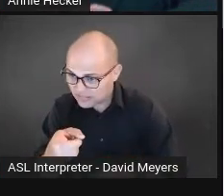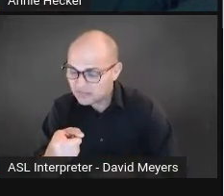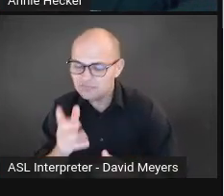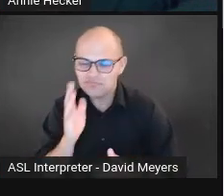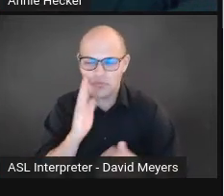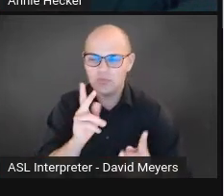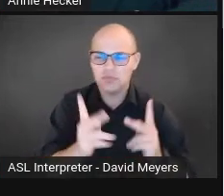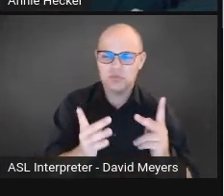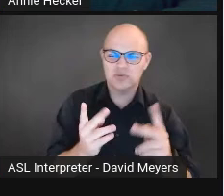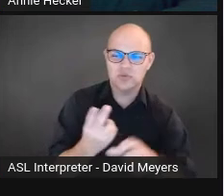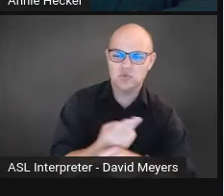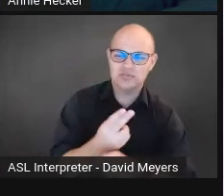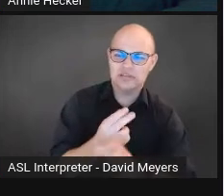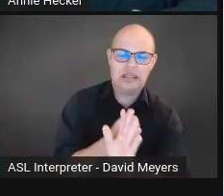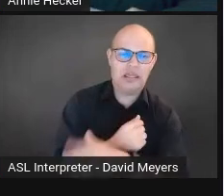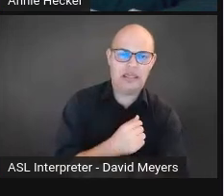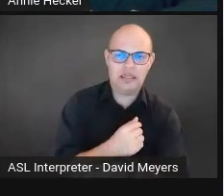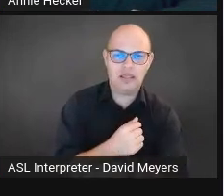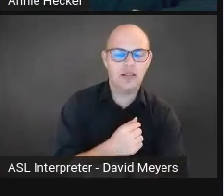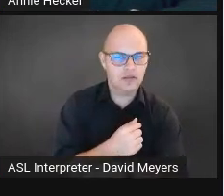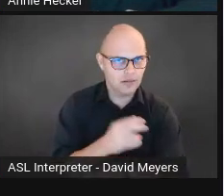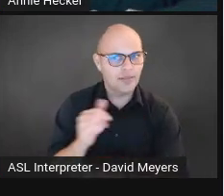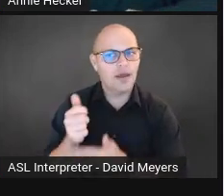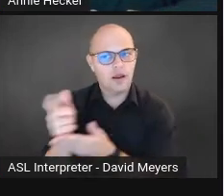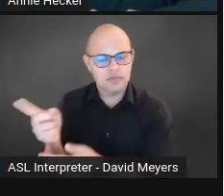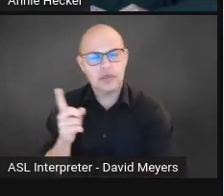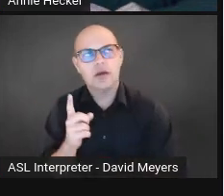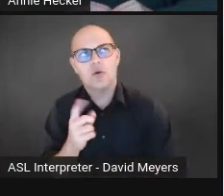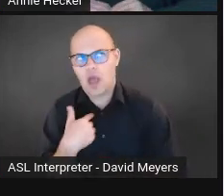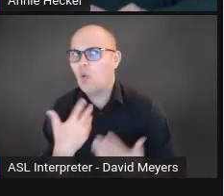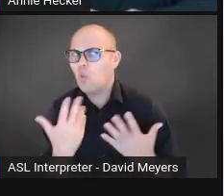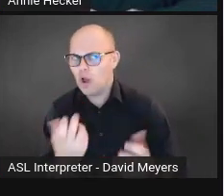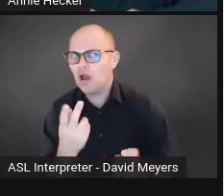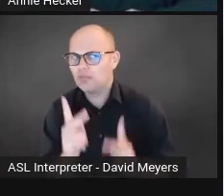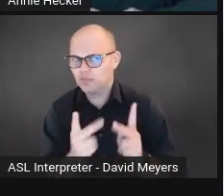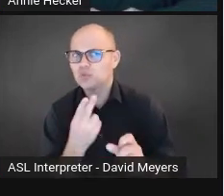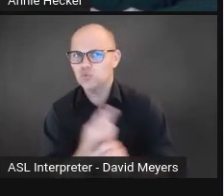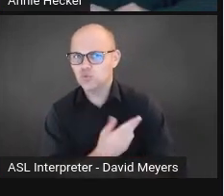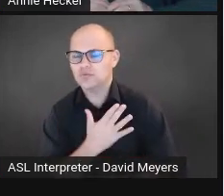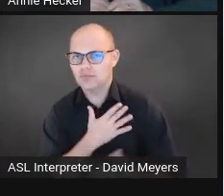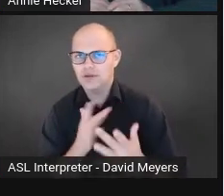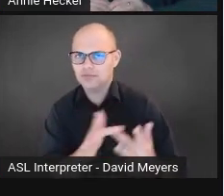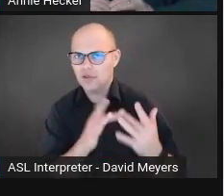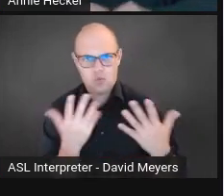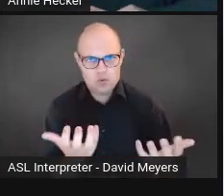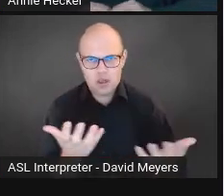Reminding them of the real people, the real end users who are going to want to use their site and who could be blocked